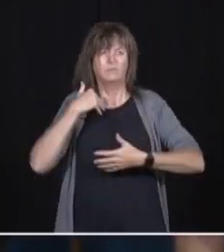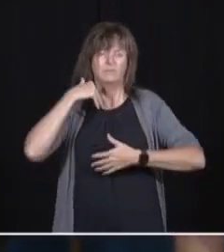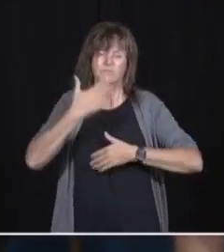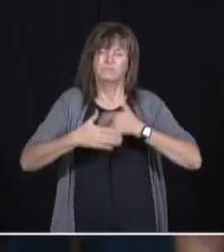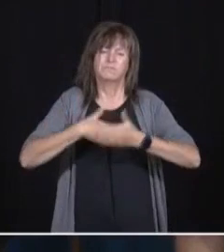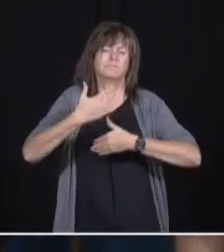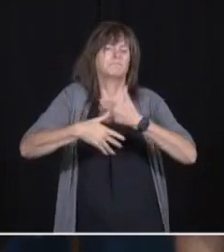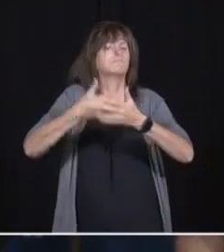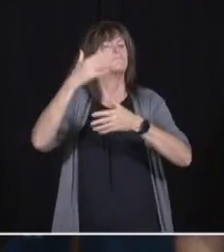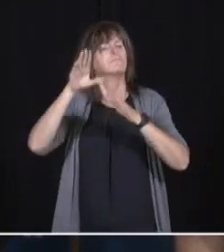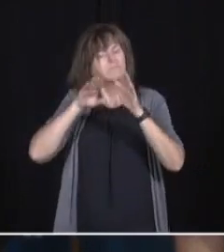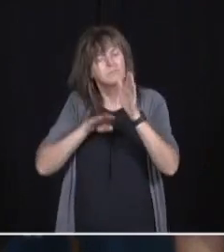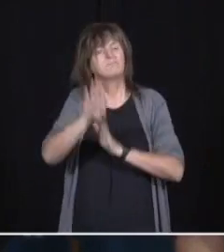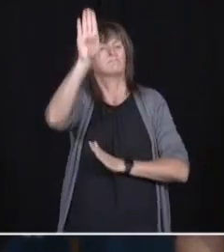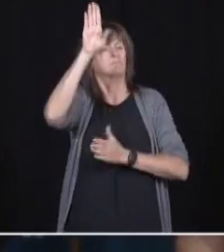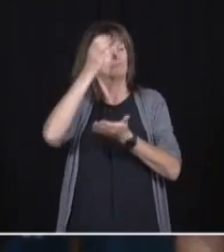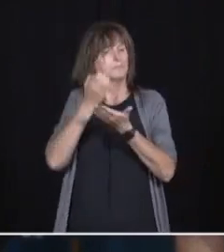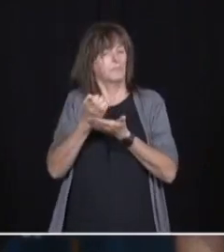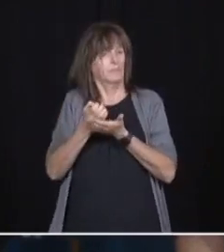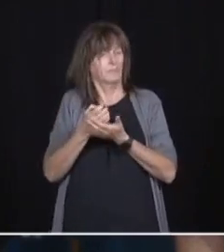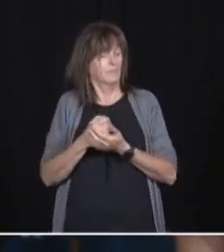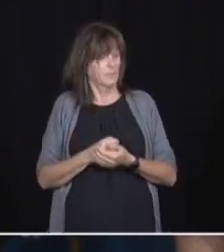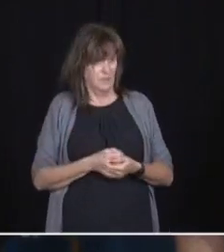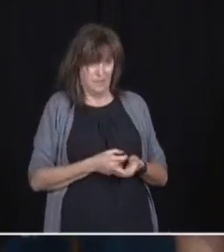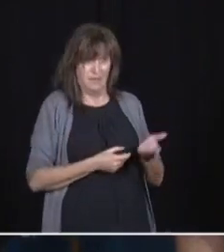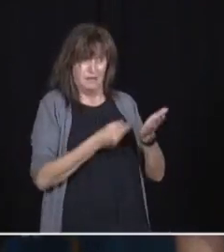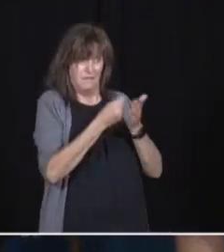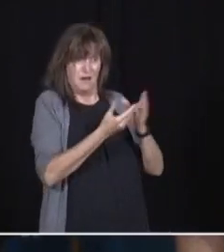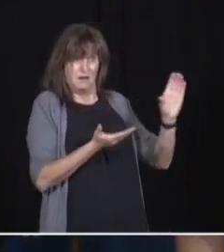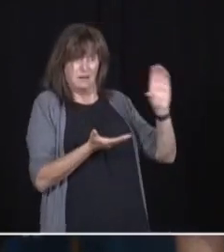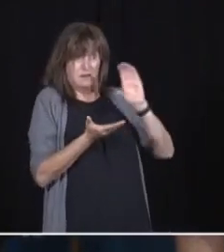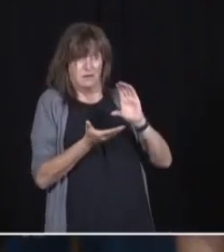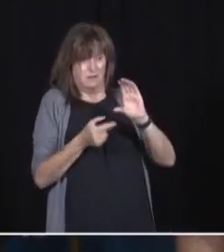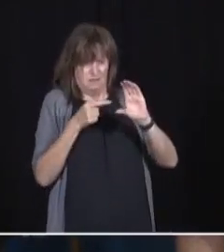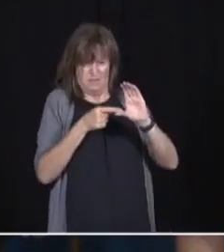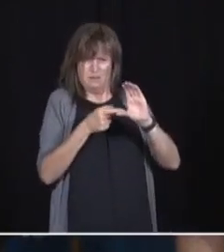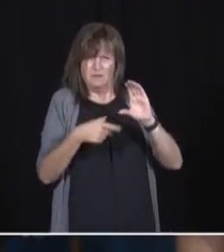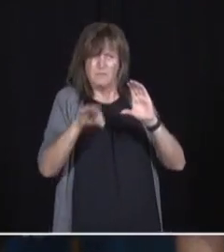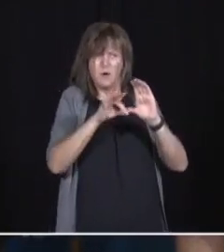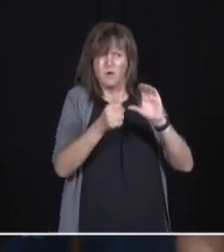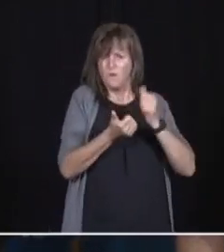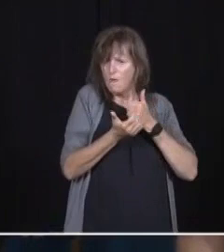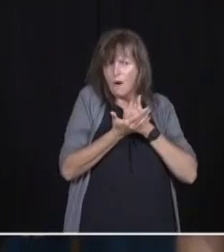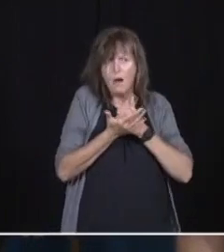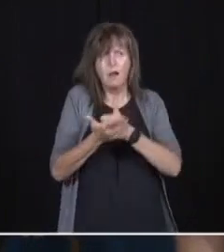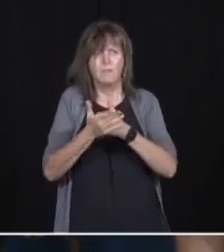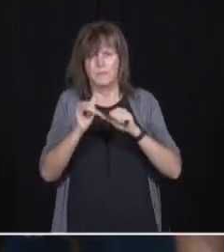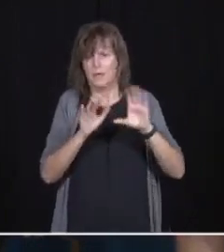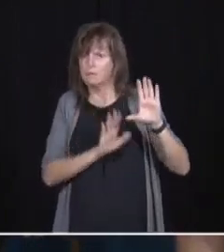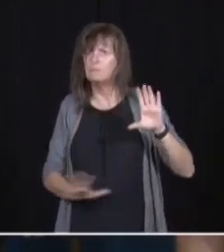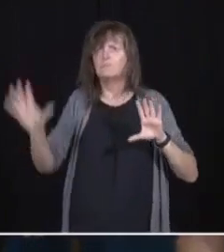will emerge stronger than ever before and able to lead economic recovery efforts all across Ontario. And the funding announced today will play a